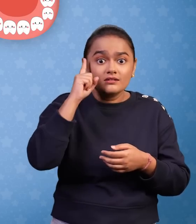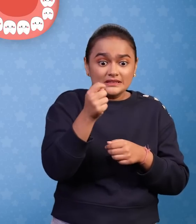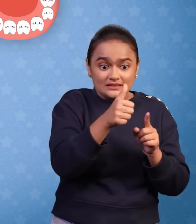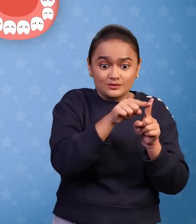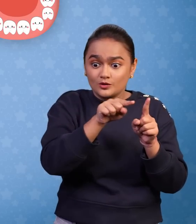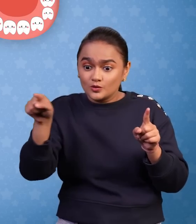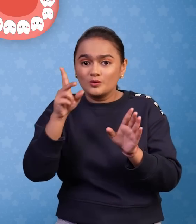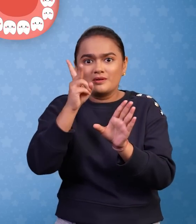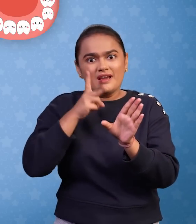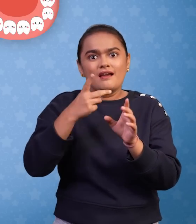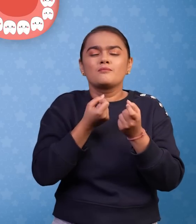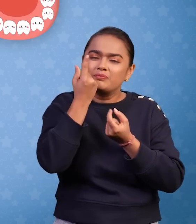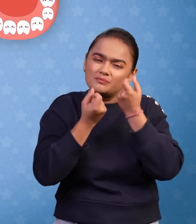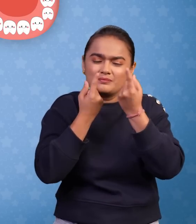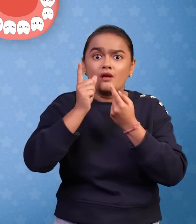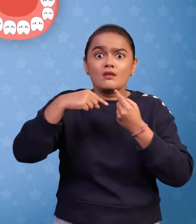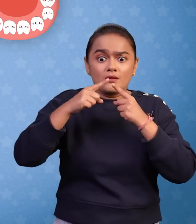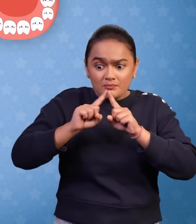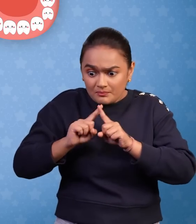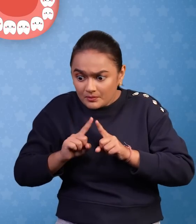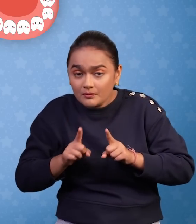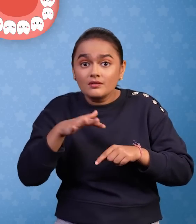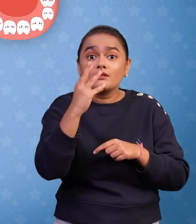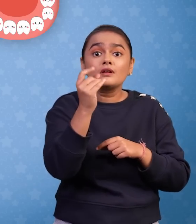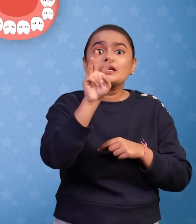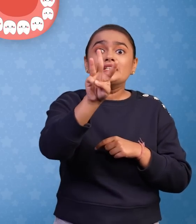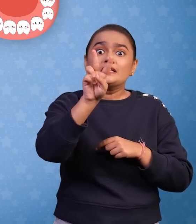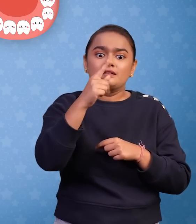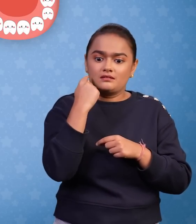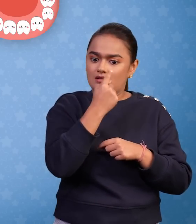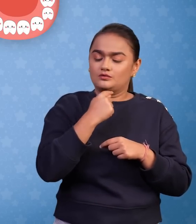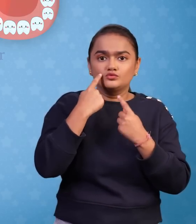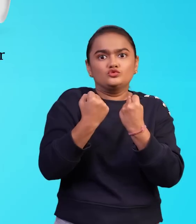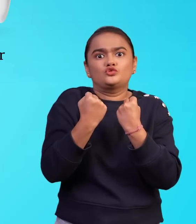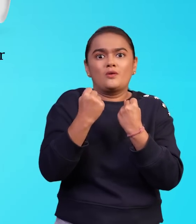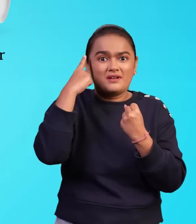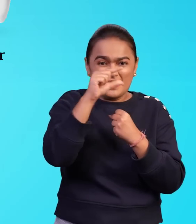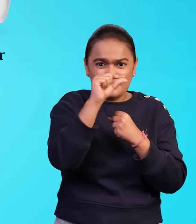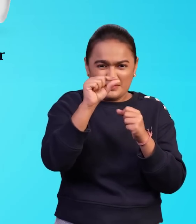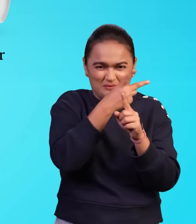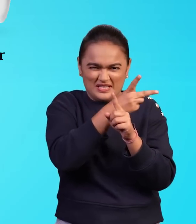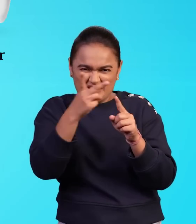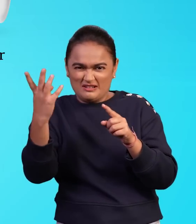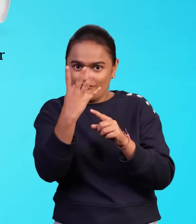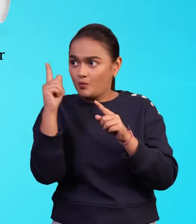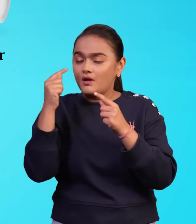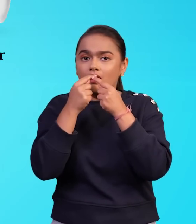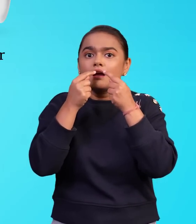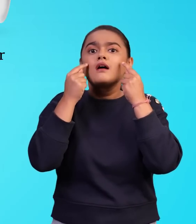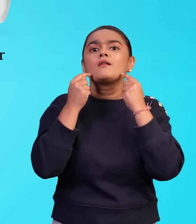As they fall out, they are replaced by 32 permanent teeth. They are incisors, canines, premolars and molars.